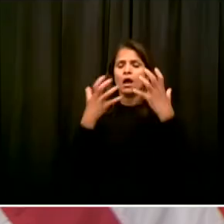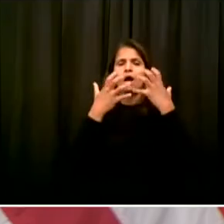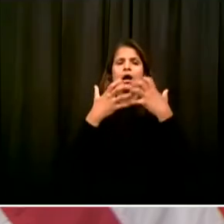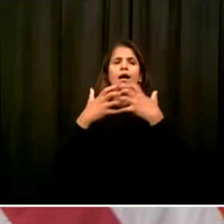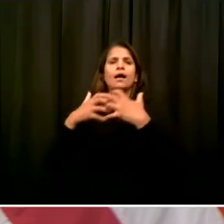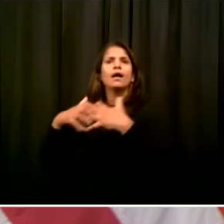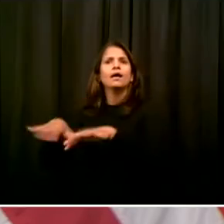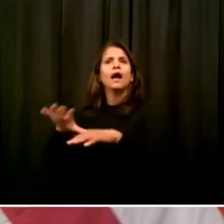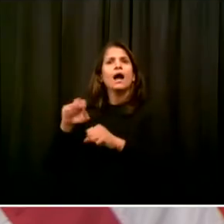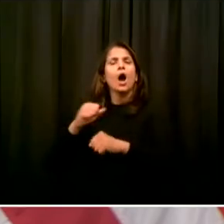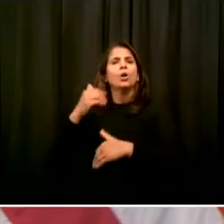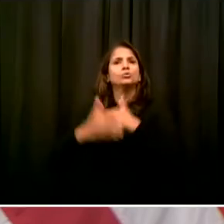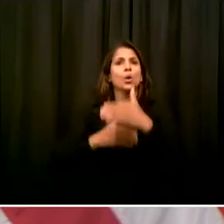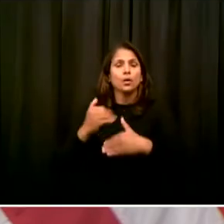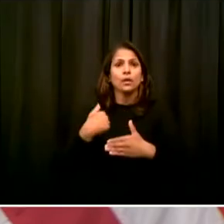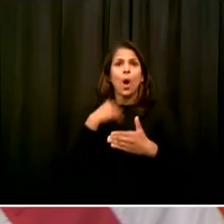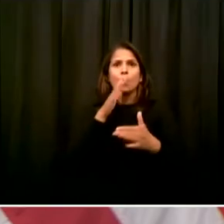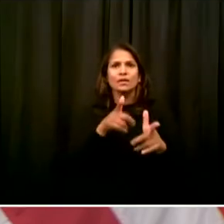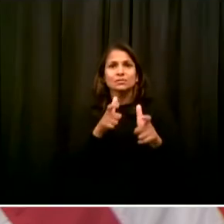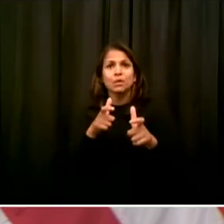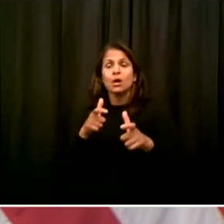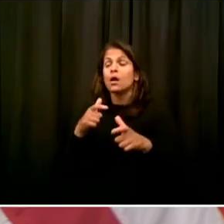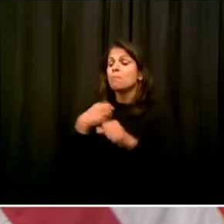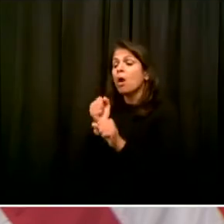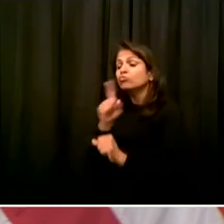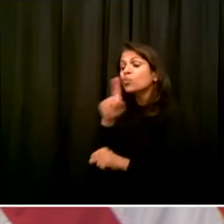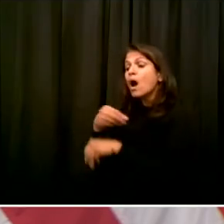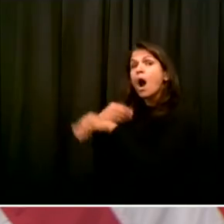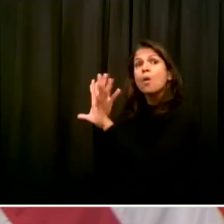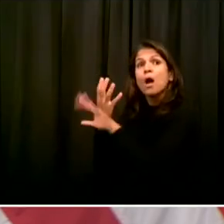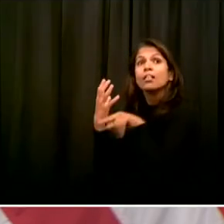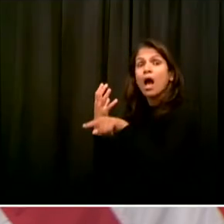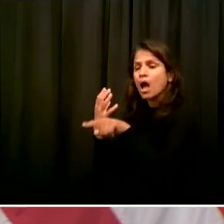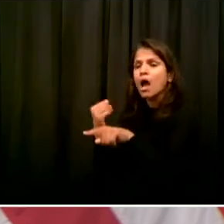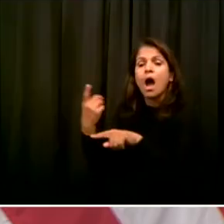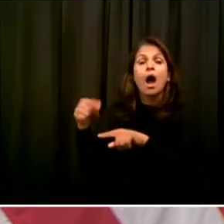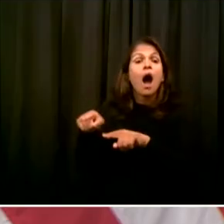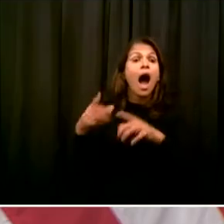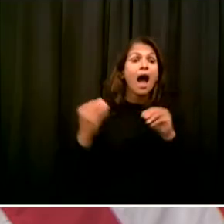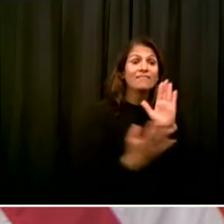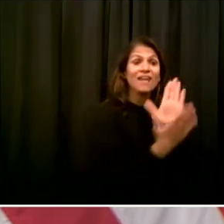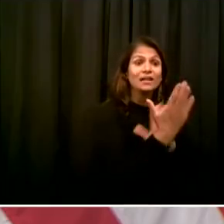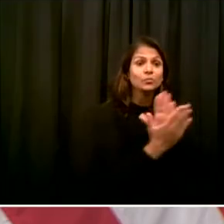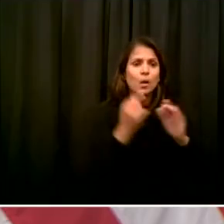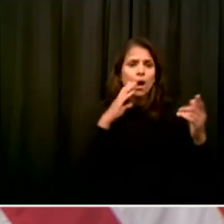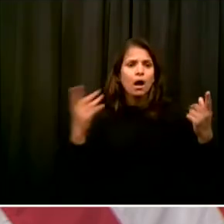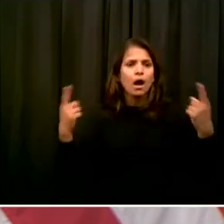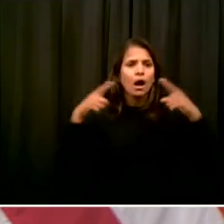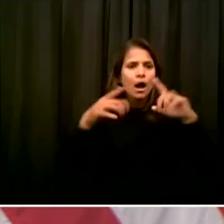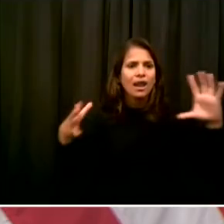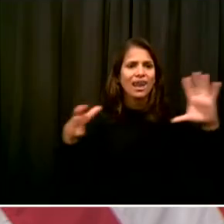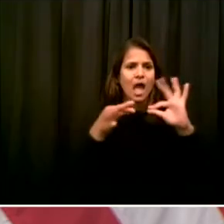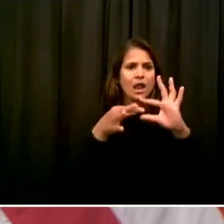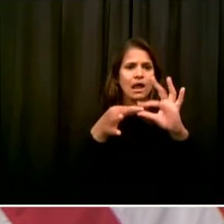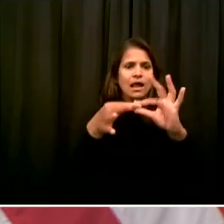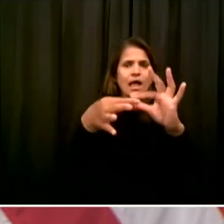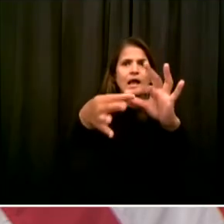ETACEHR ARE COORDINATING, COLLABORATGOUMHRHIENH A PINERSON ARE PACING